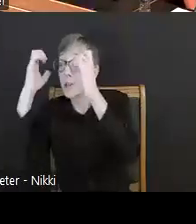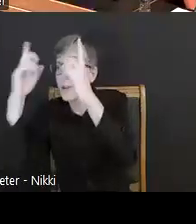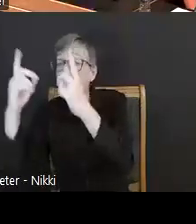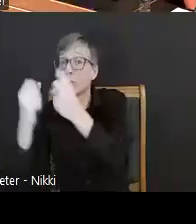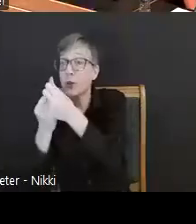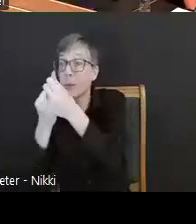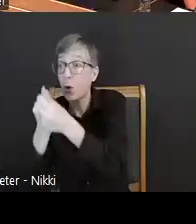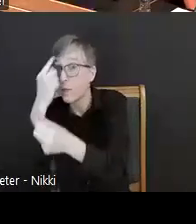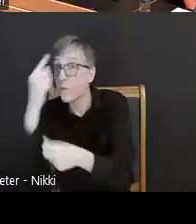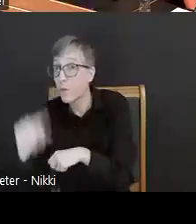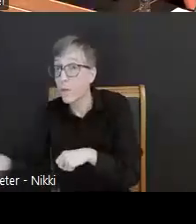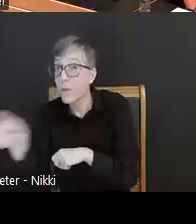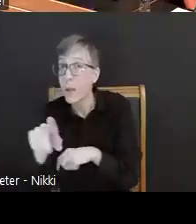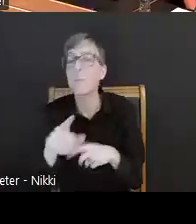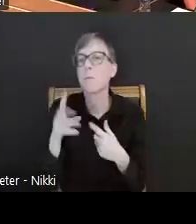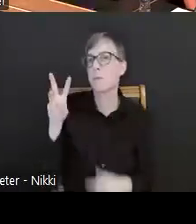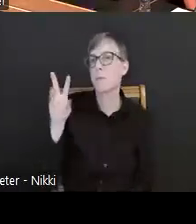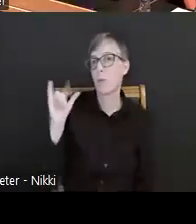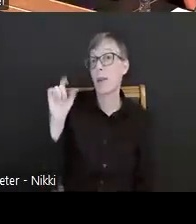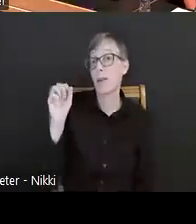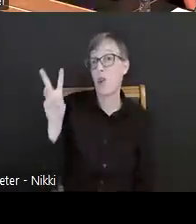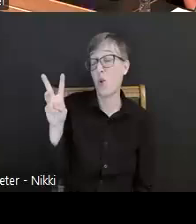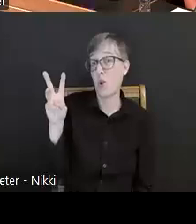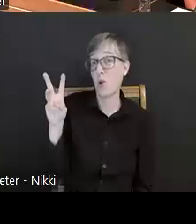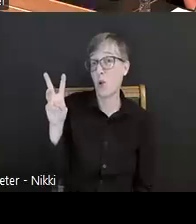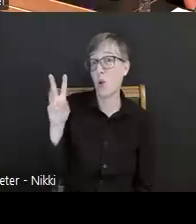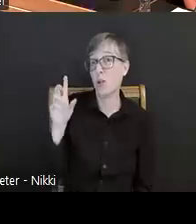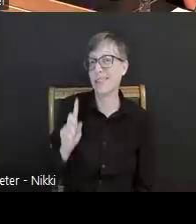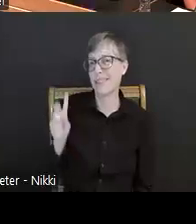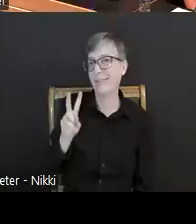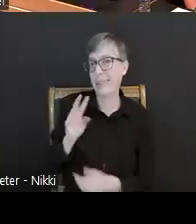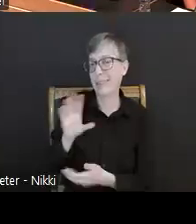partnership with Willow Domestic Violence Center so that at a broad level we can be thinking on